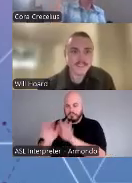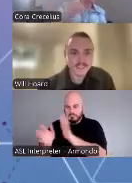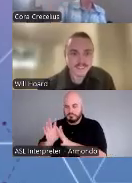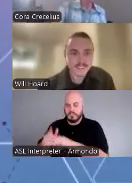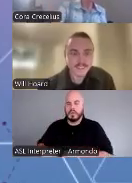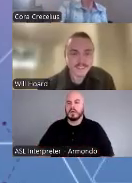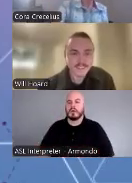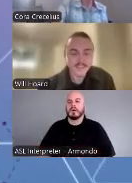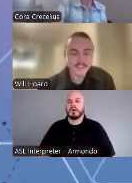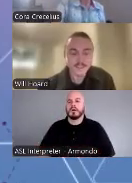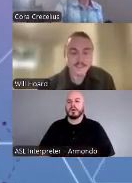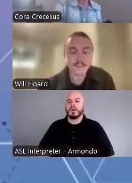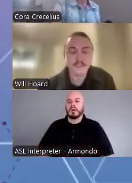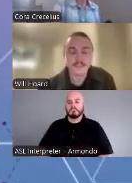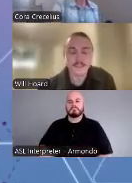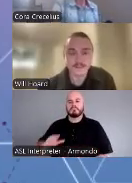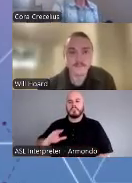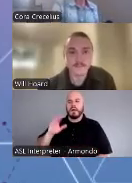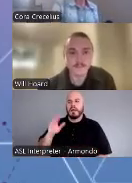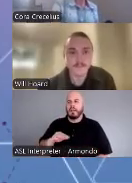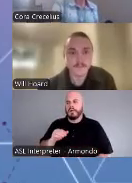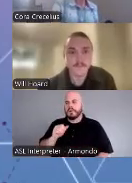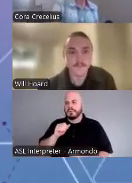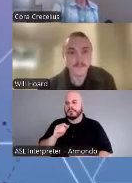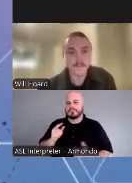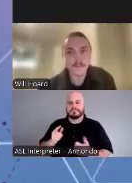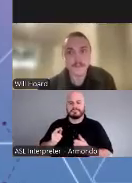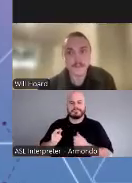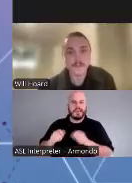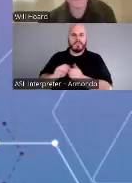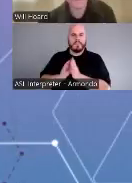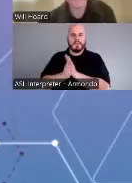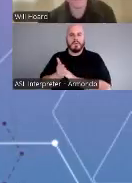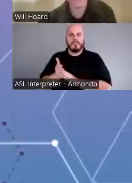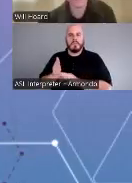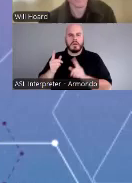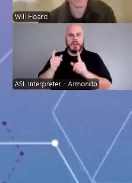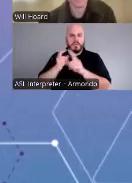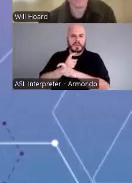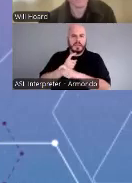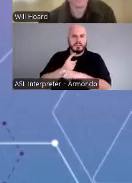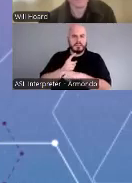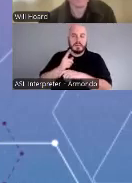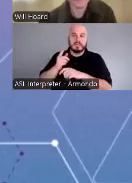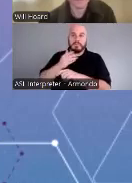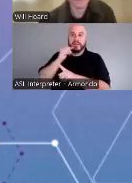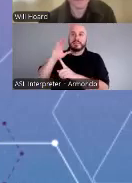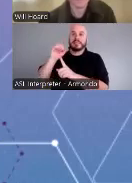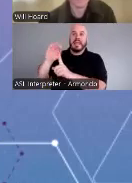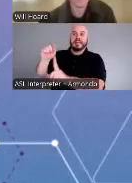But I know that doesn't always-- that can be complicated. Even though that's the ideal, it doesn't always